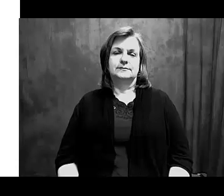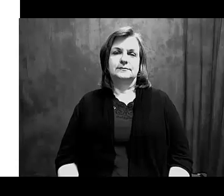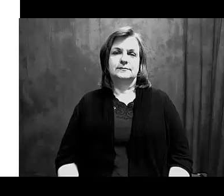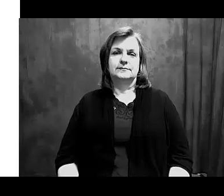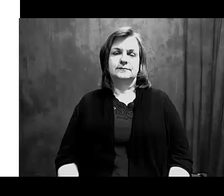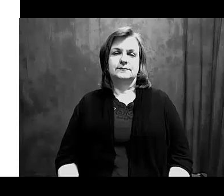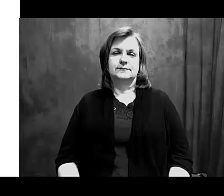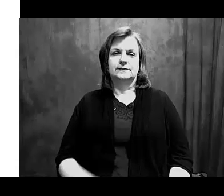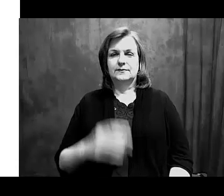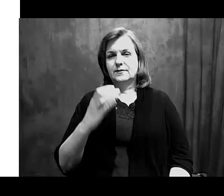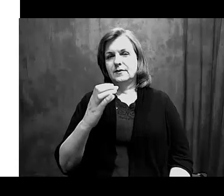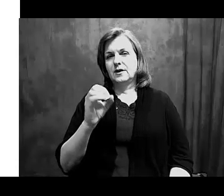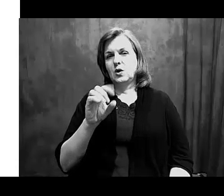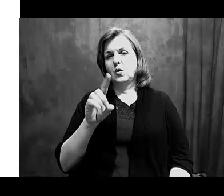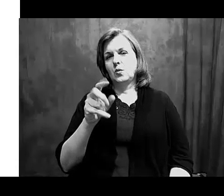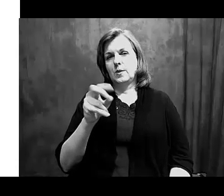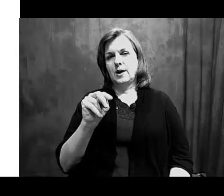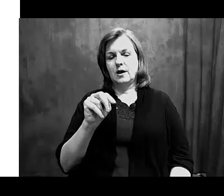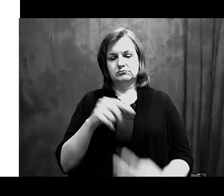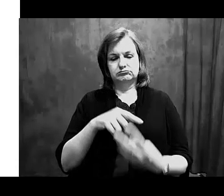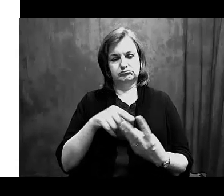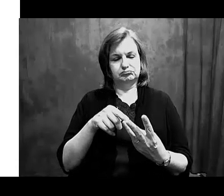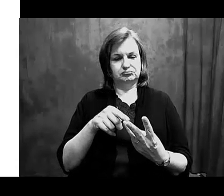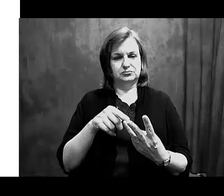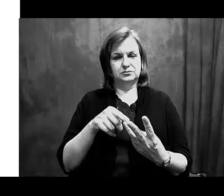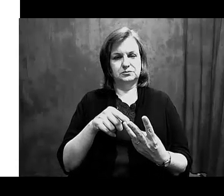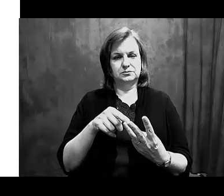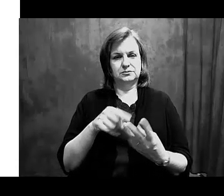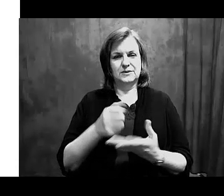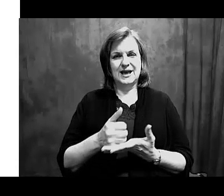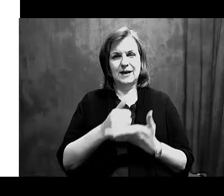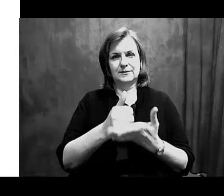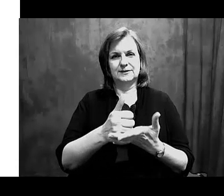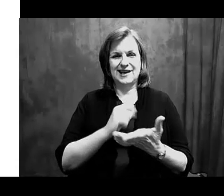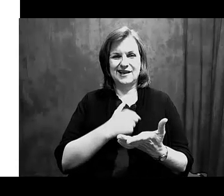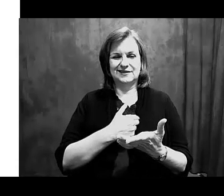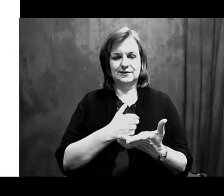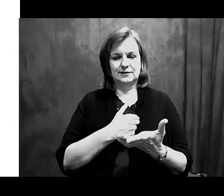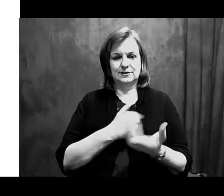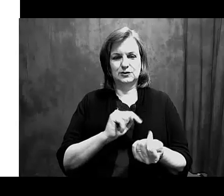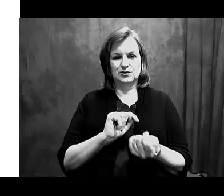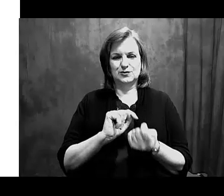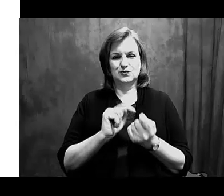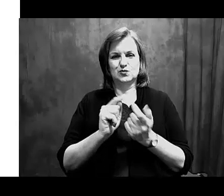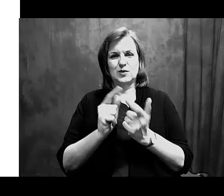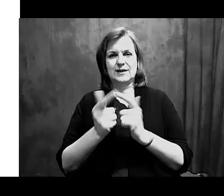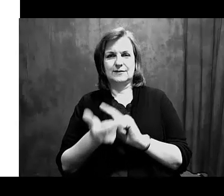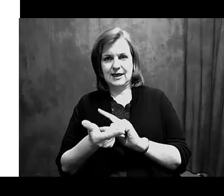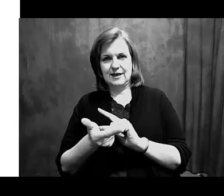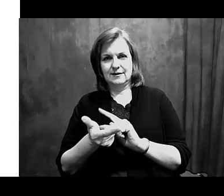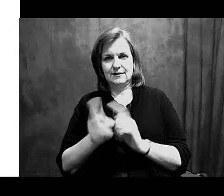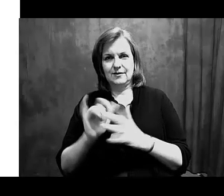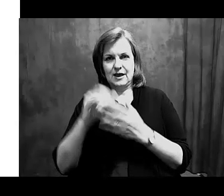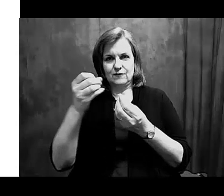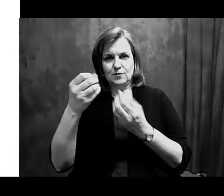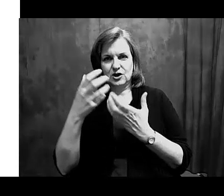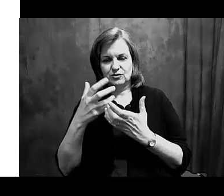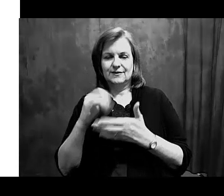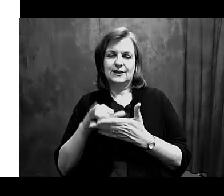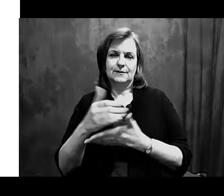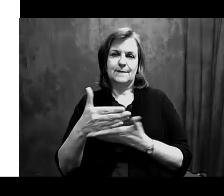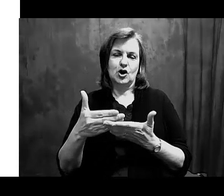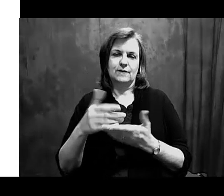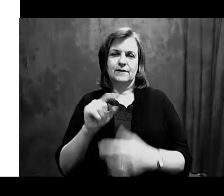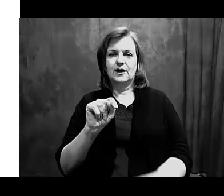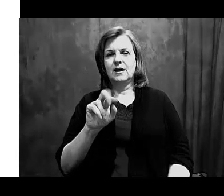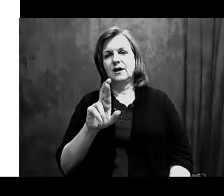this codon takes information and helps us to translate it